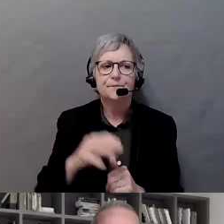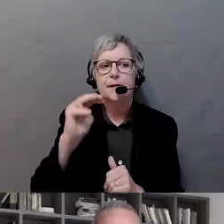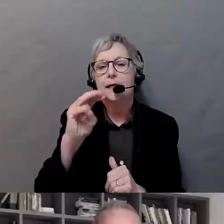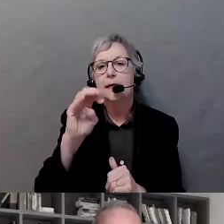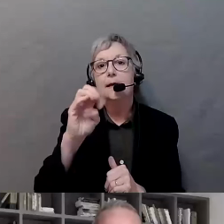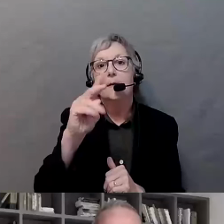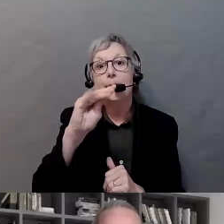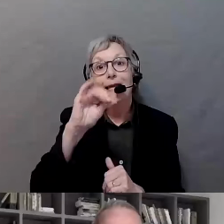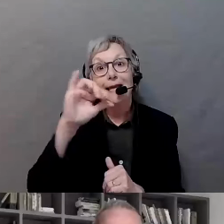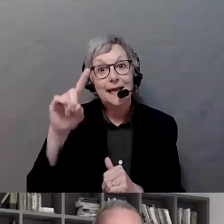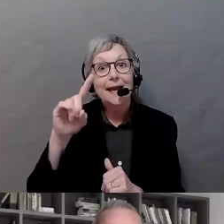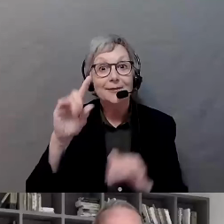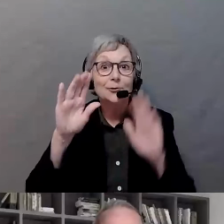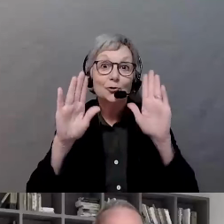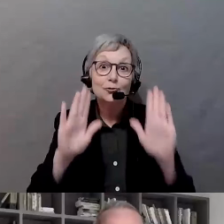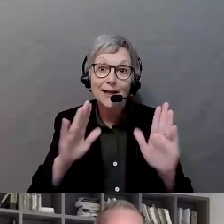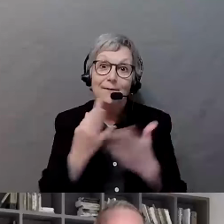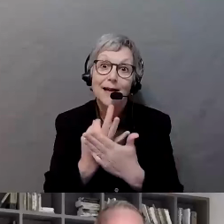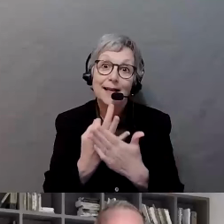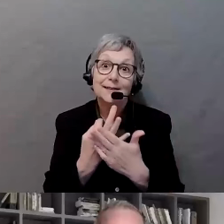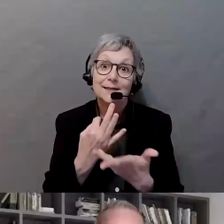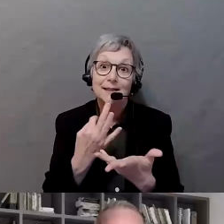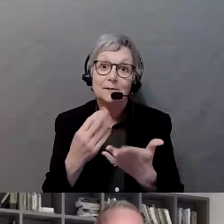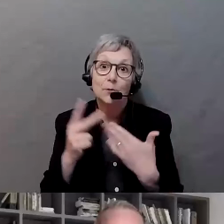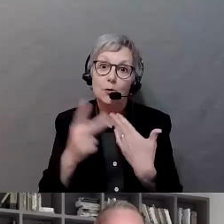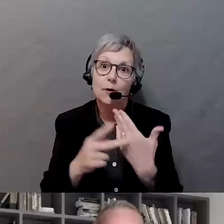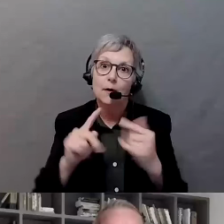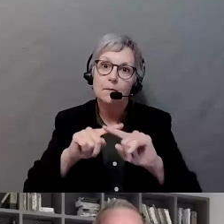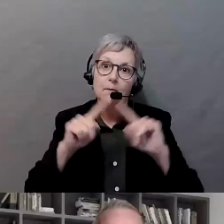FINANCING PROGRAM, BUT THERE IS A LOT OF COMPLEXITY TO IT. WE